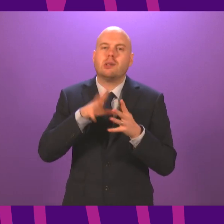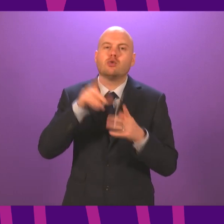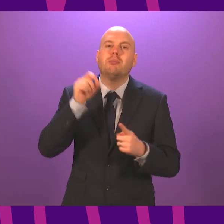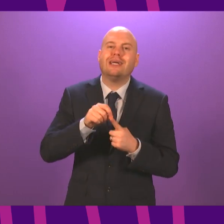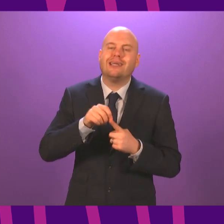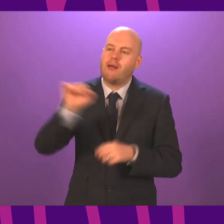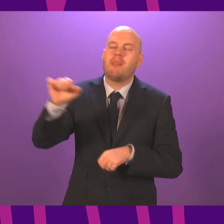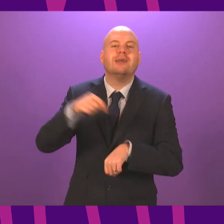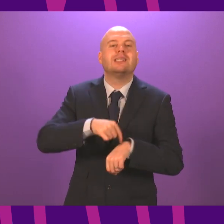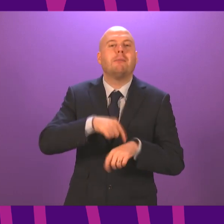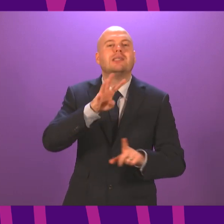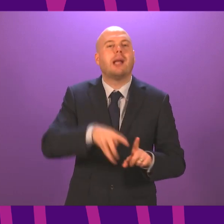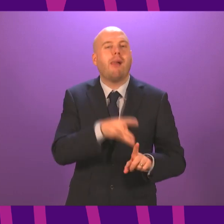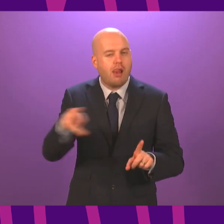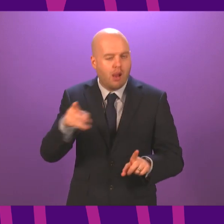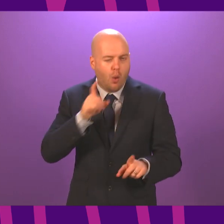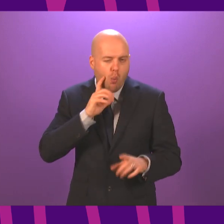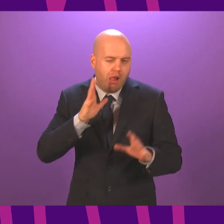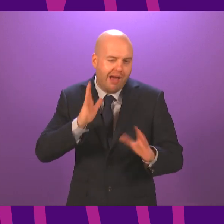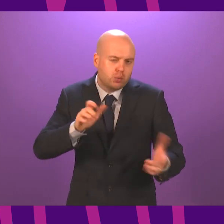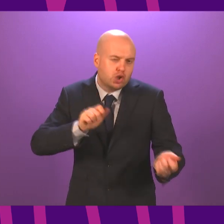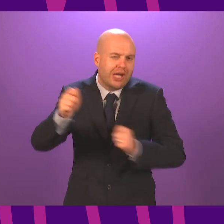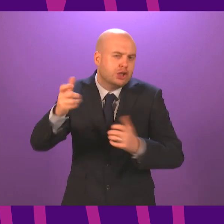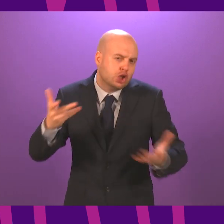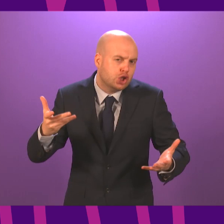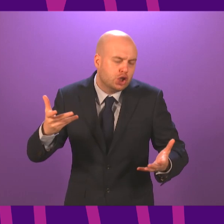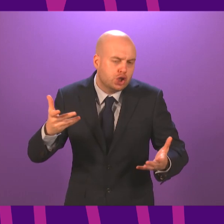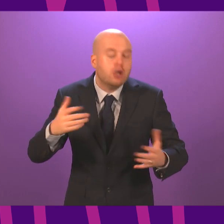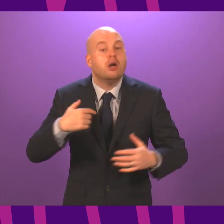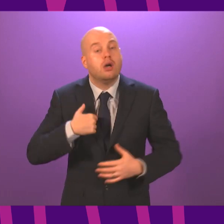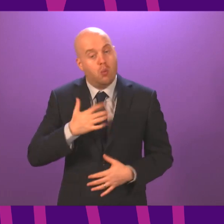However, I point out that the agency is delivering nine benefits,